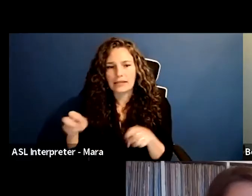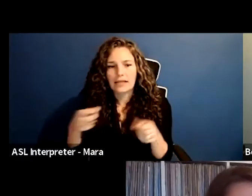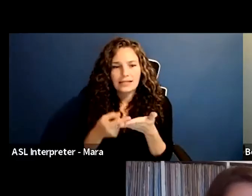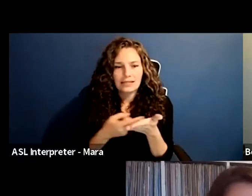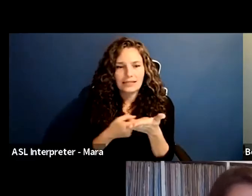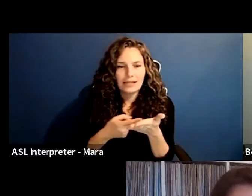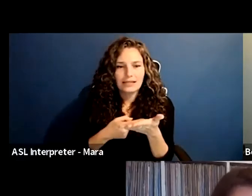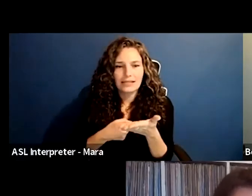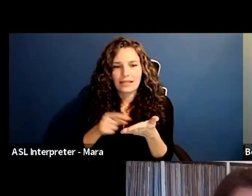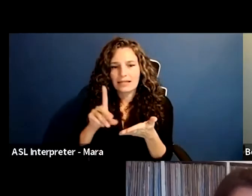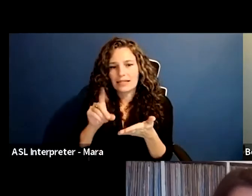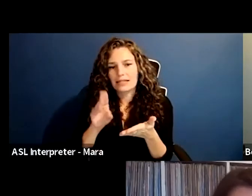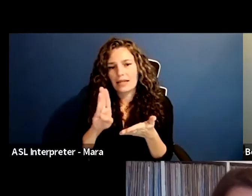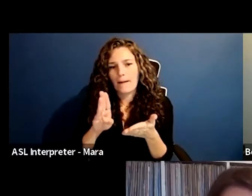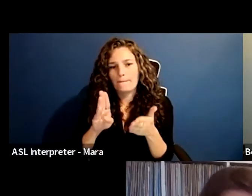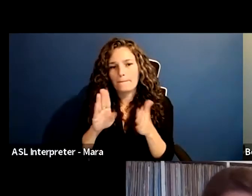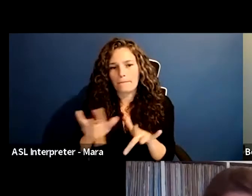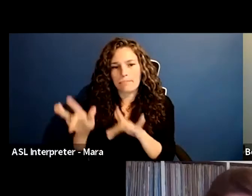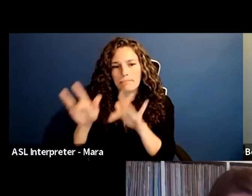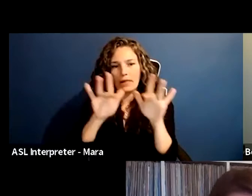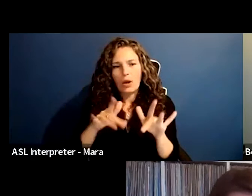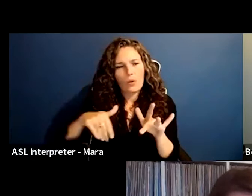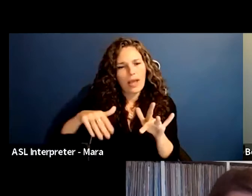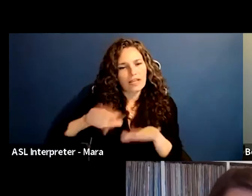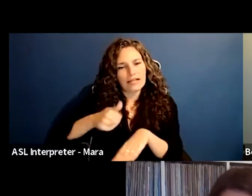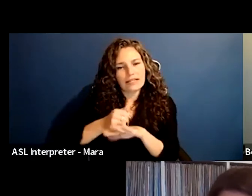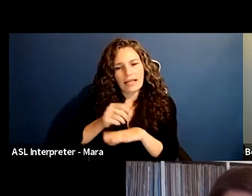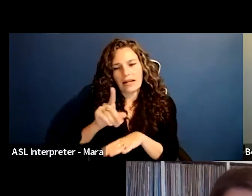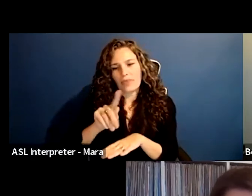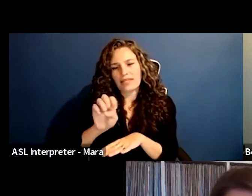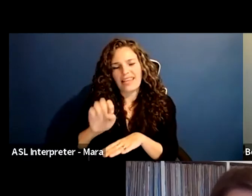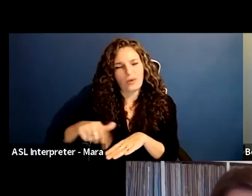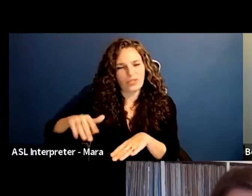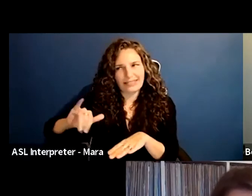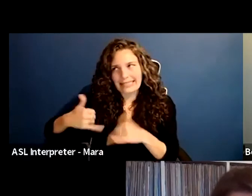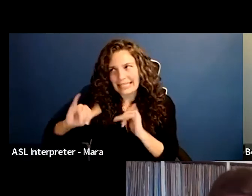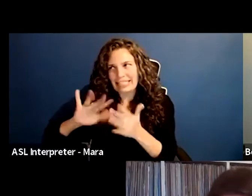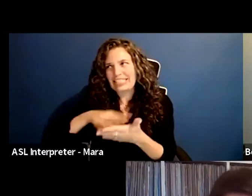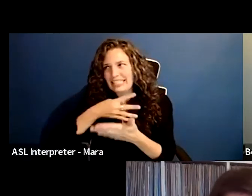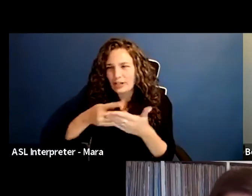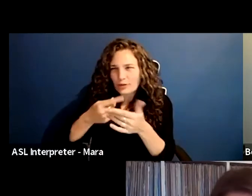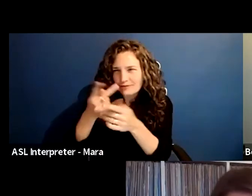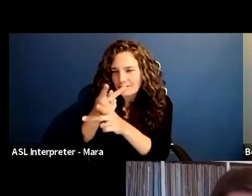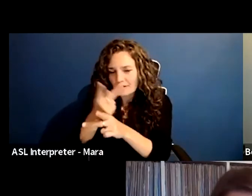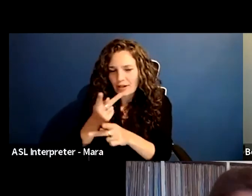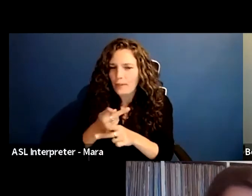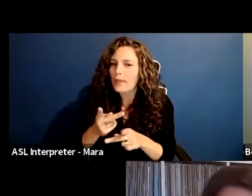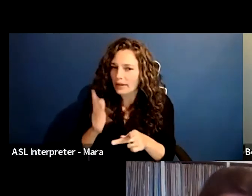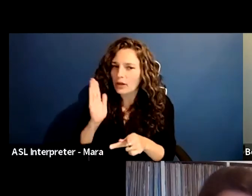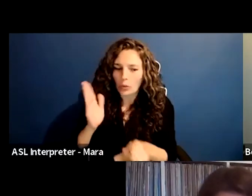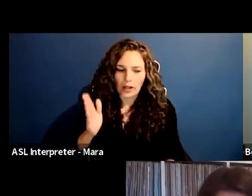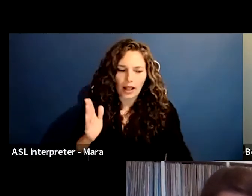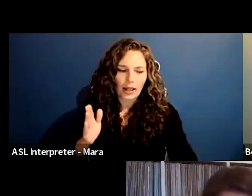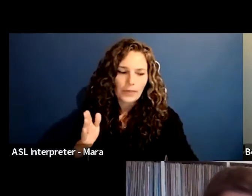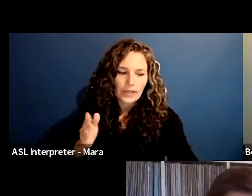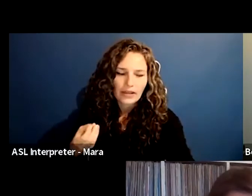And I don't think we have any dates set yet. We're still scheduling things, but we definitely have a couple of things scheduled